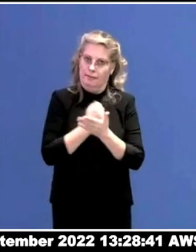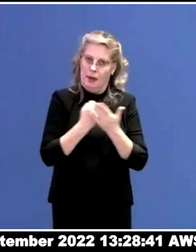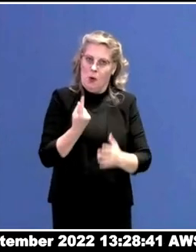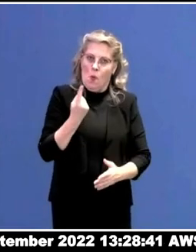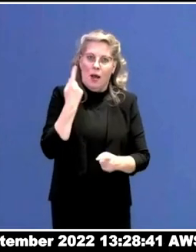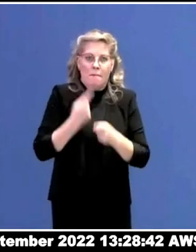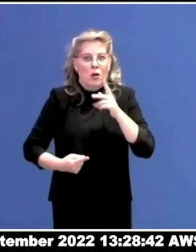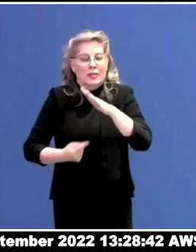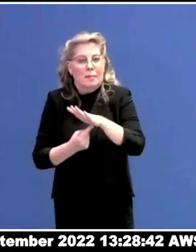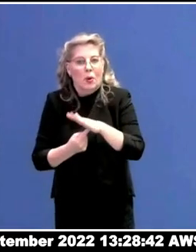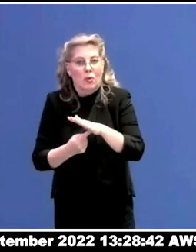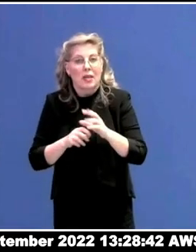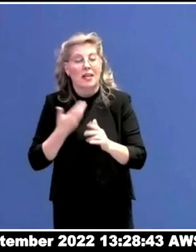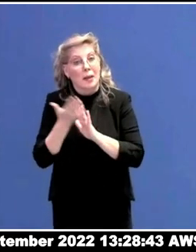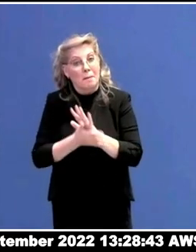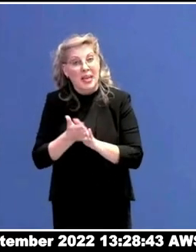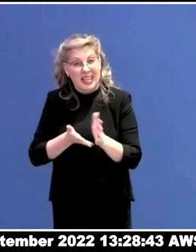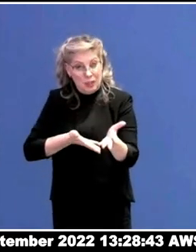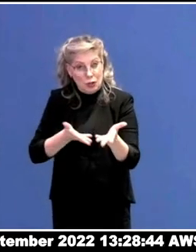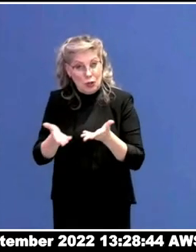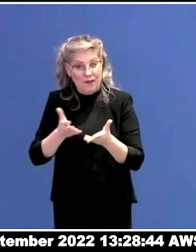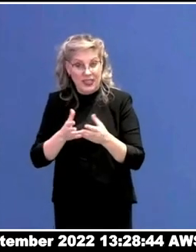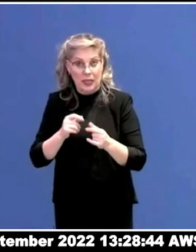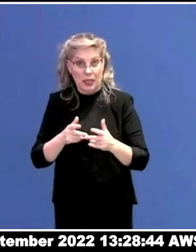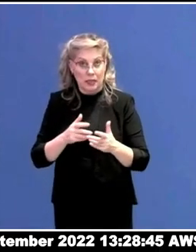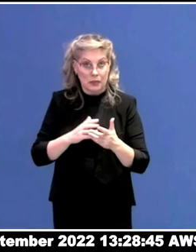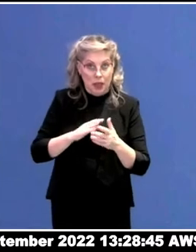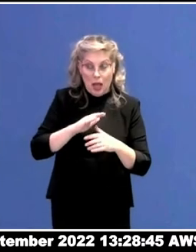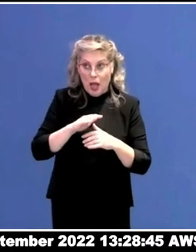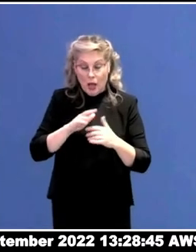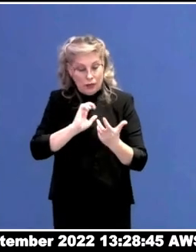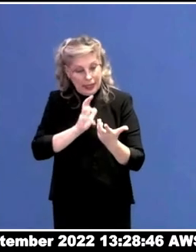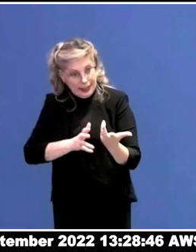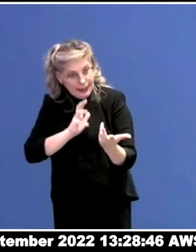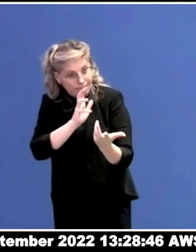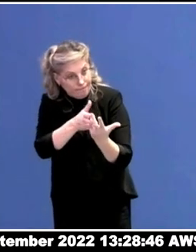the services are not always geared towards the person. So, there is information sharing. It's not like there isn't any.